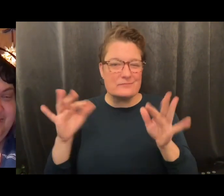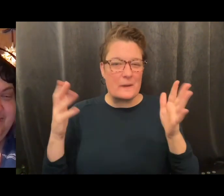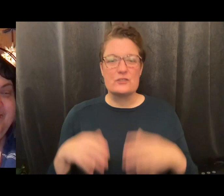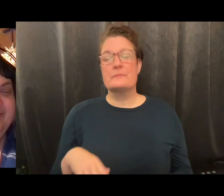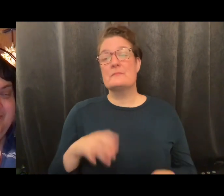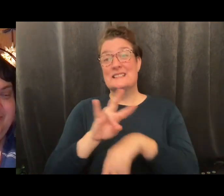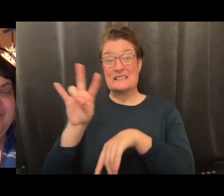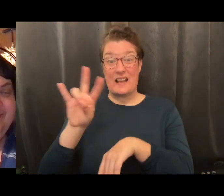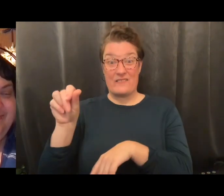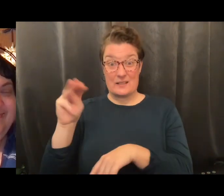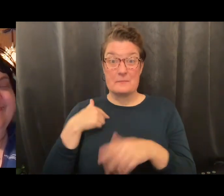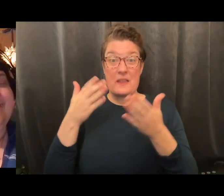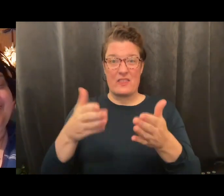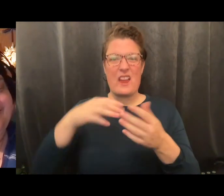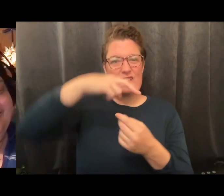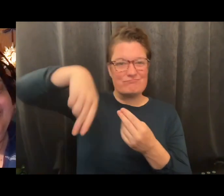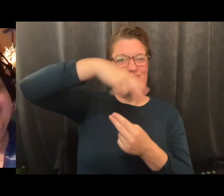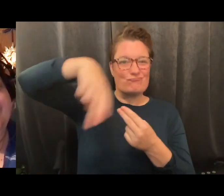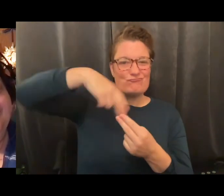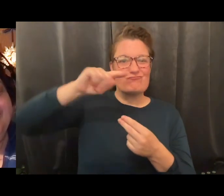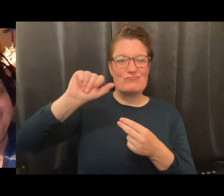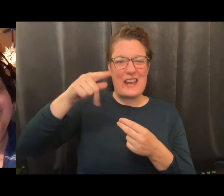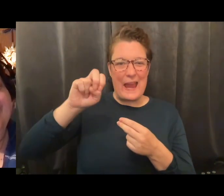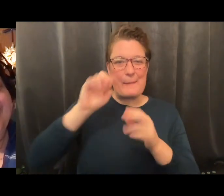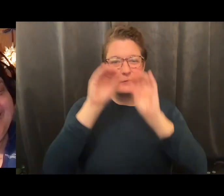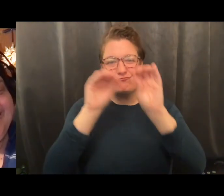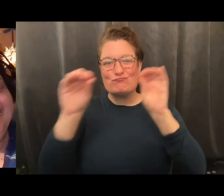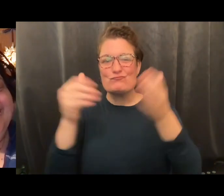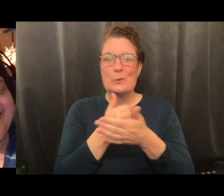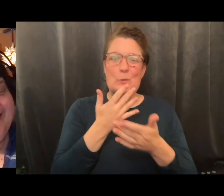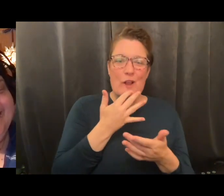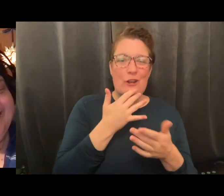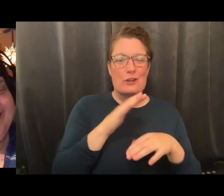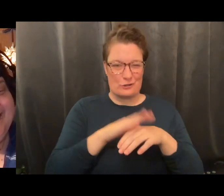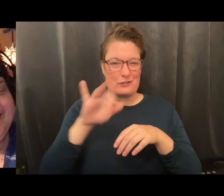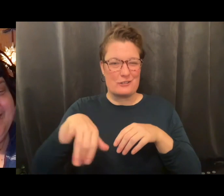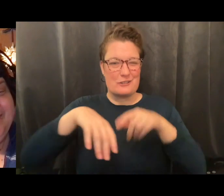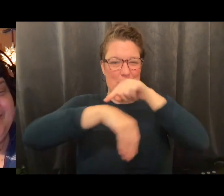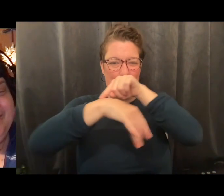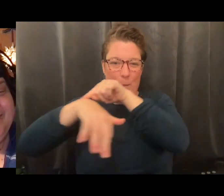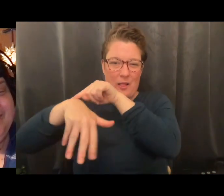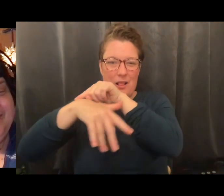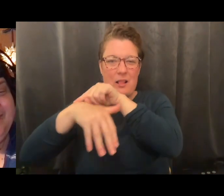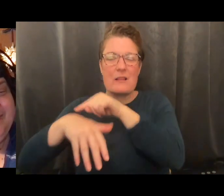colors on the mobile and there was a gardener there and he just was admiring